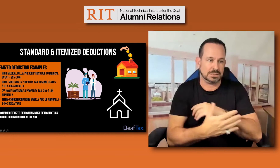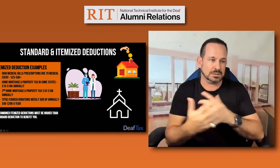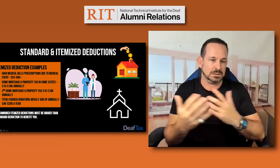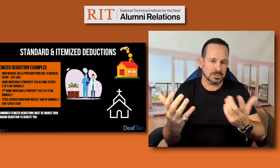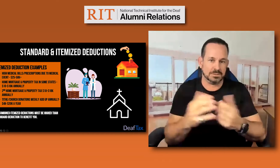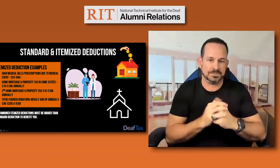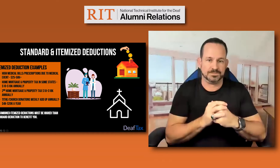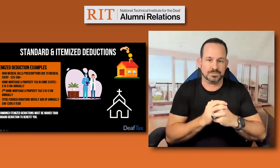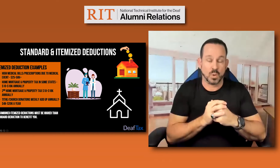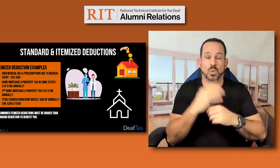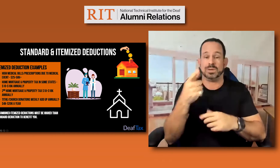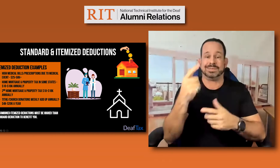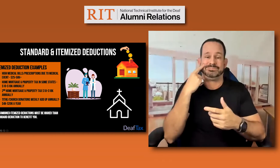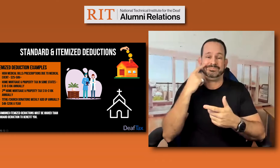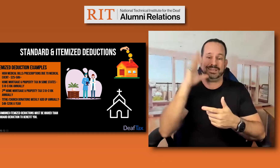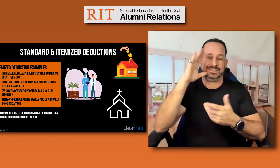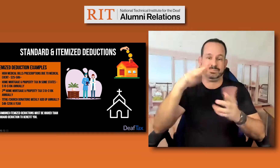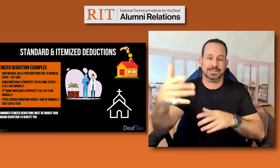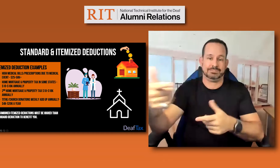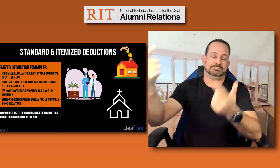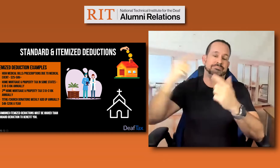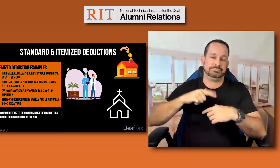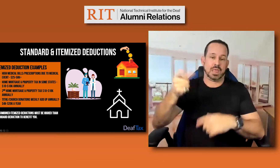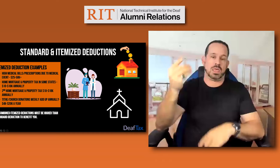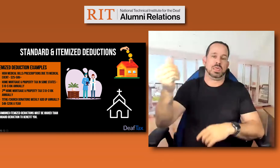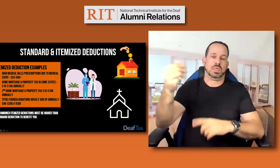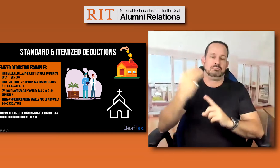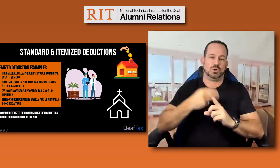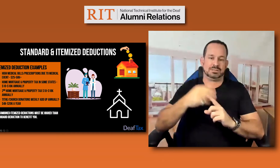Maybe you are out of the country and have a medical emergency.